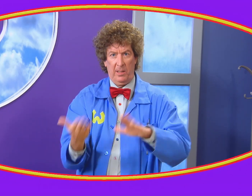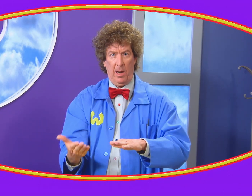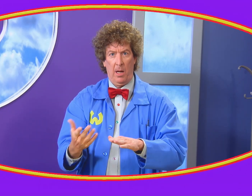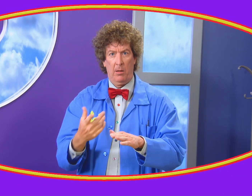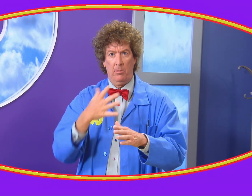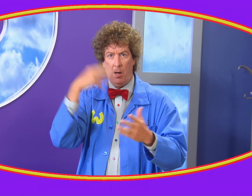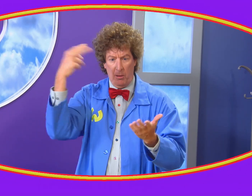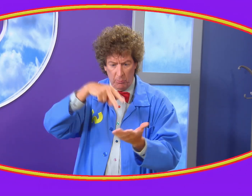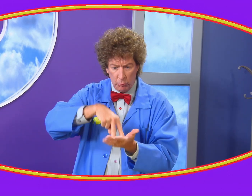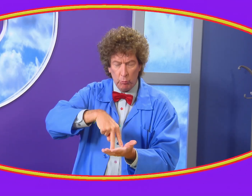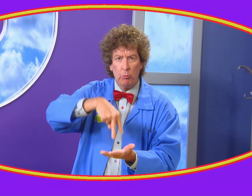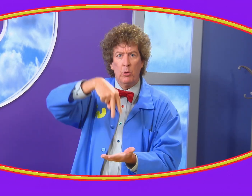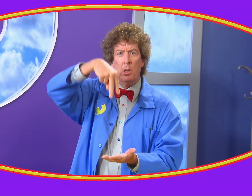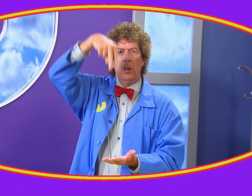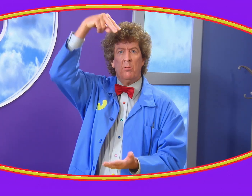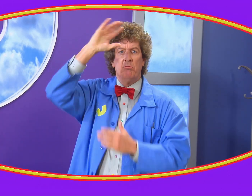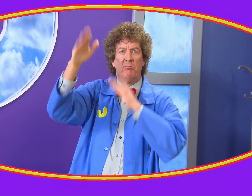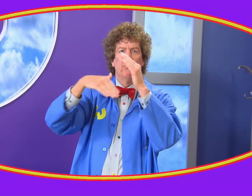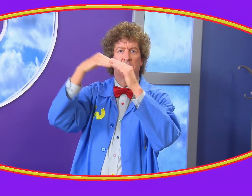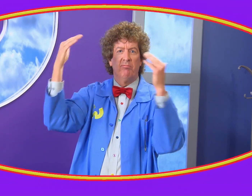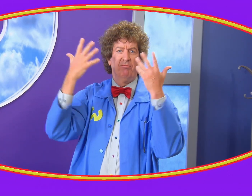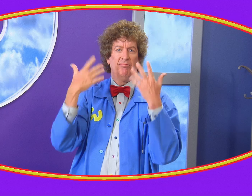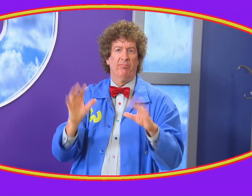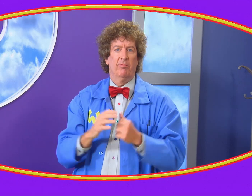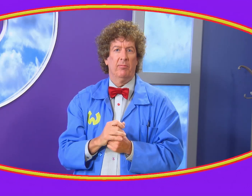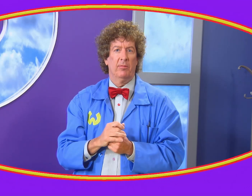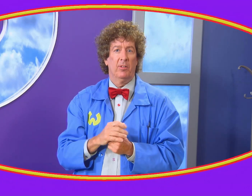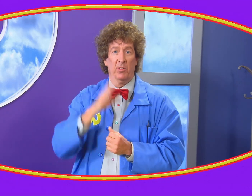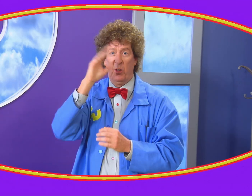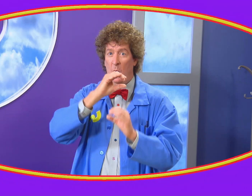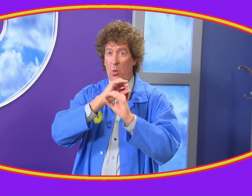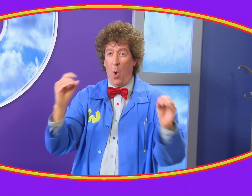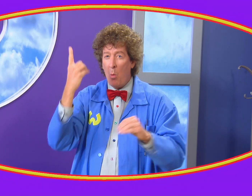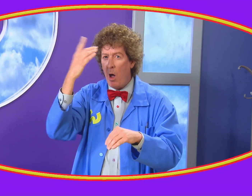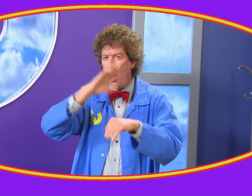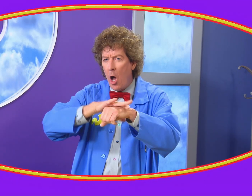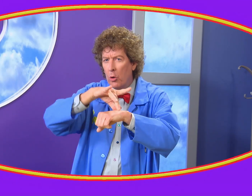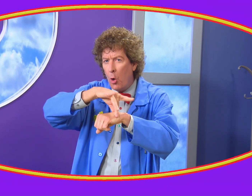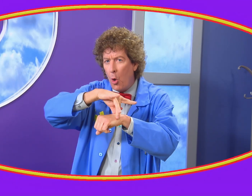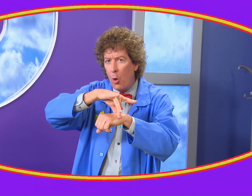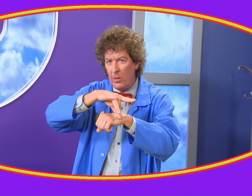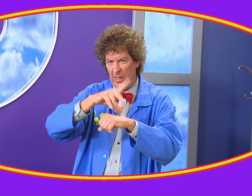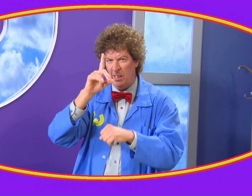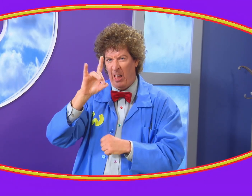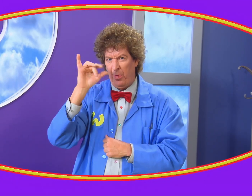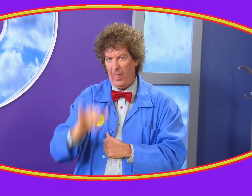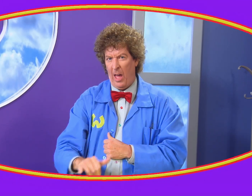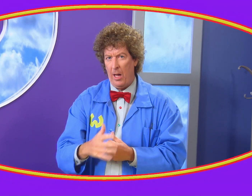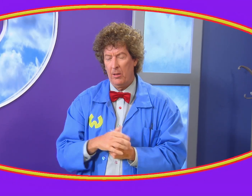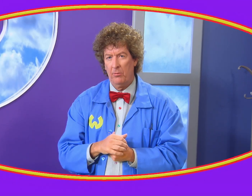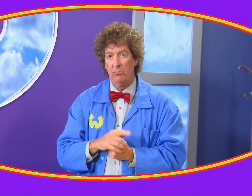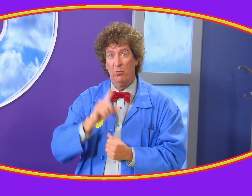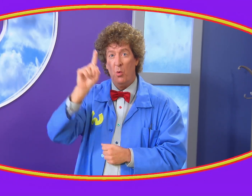HE DIED AND ROSE AGAIN AND LIVES IN HEAVEN. NO ONE ELSE ON EARTH DID THAT.